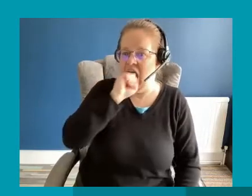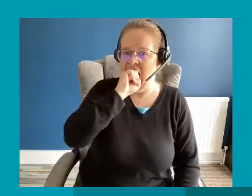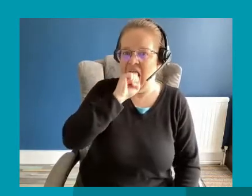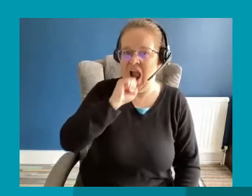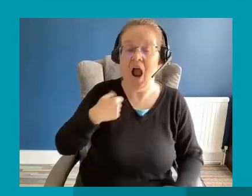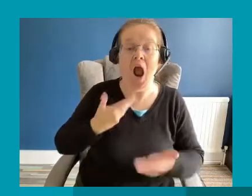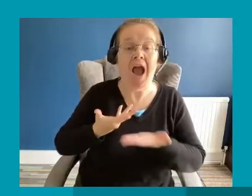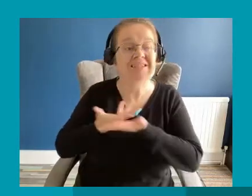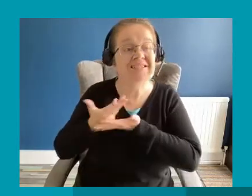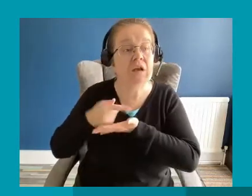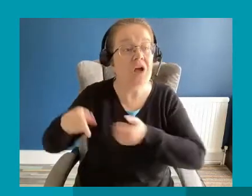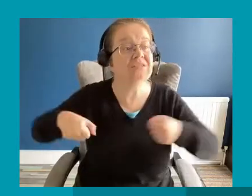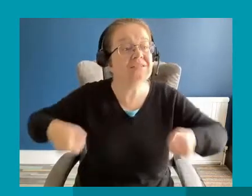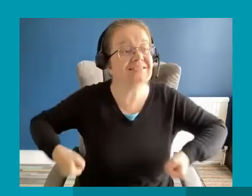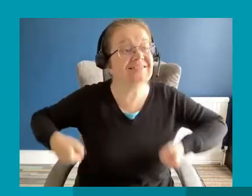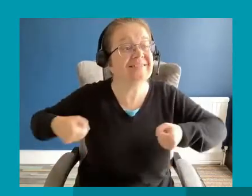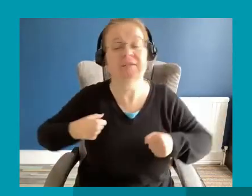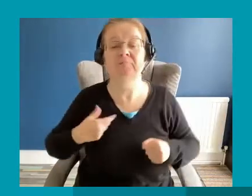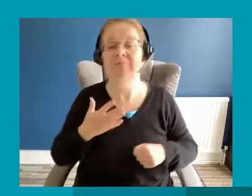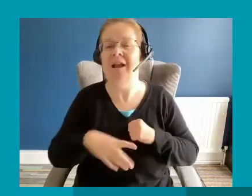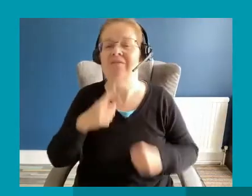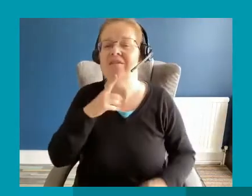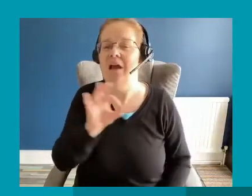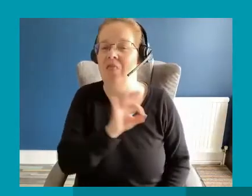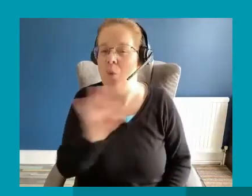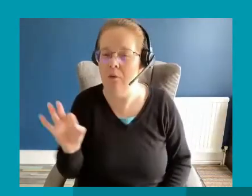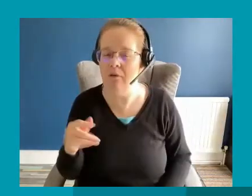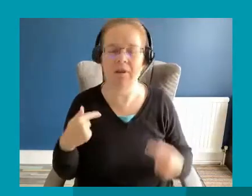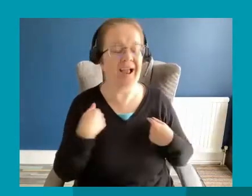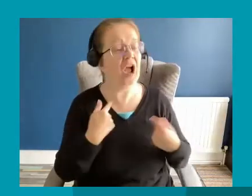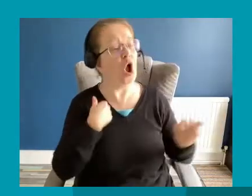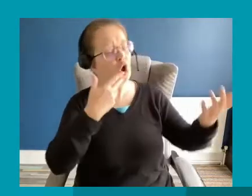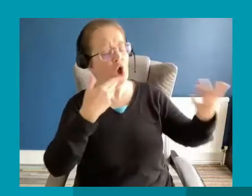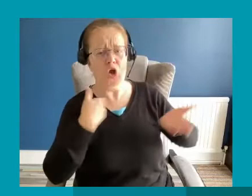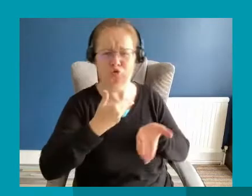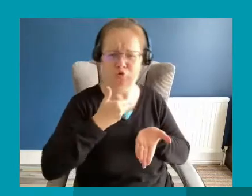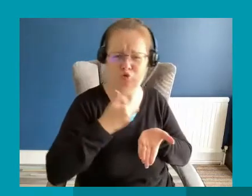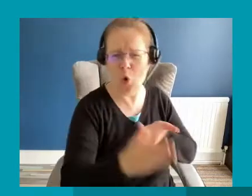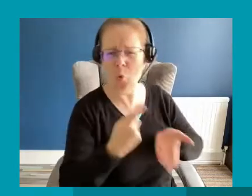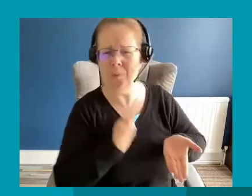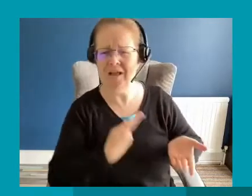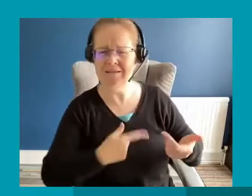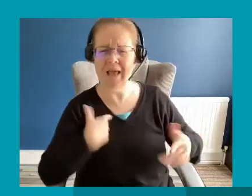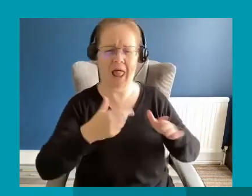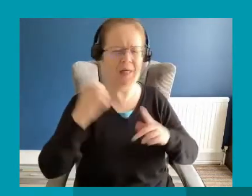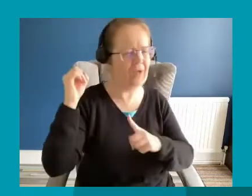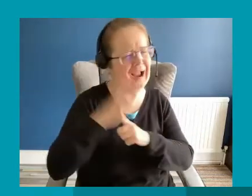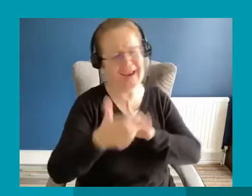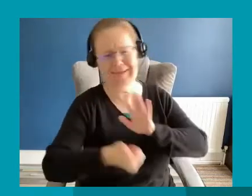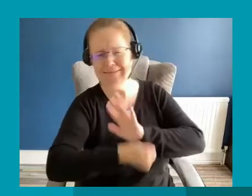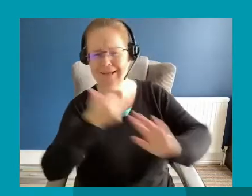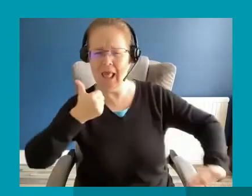No, but I I went through it. I sold myself, you know all my key skills and qualifications and a few days